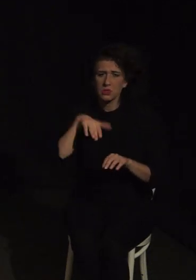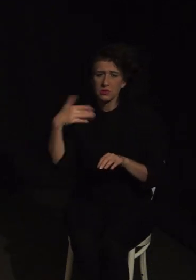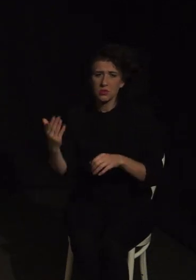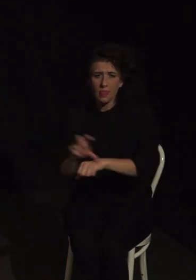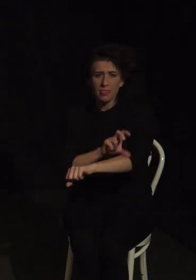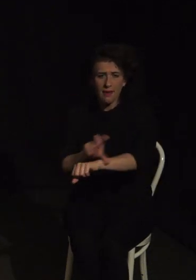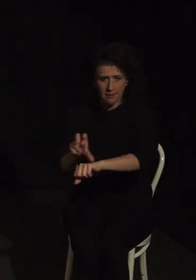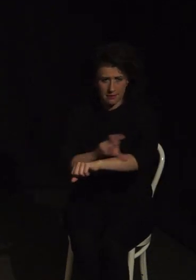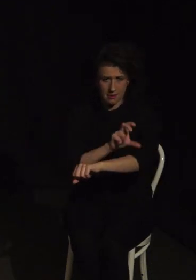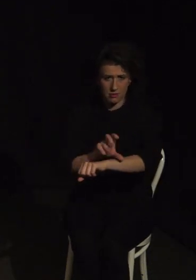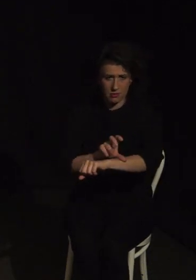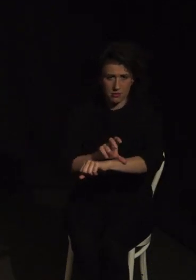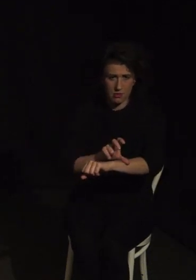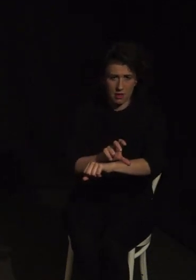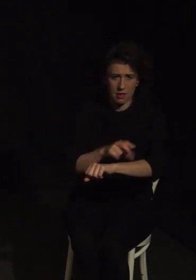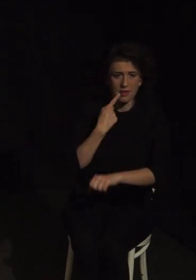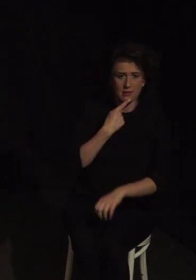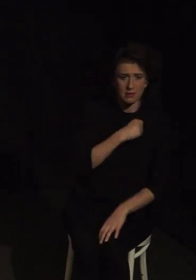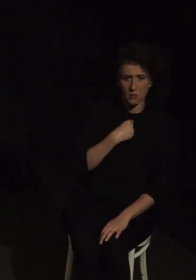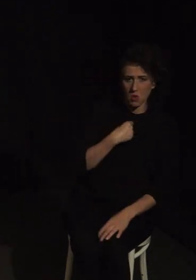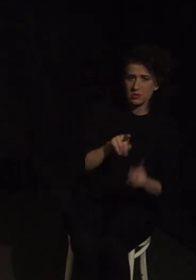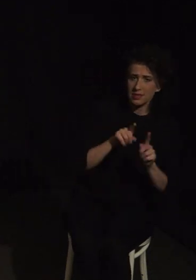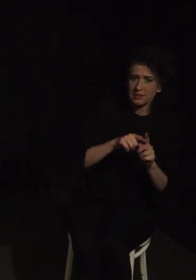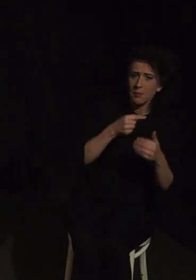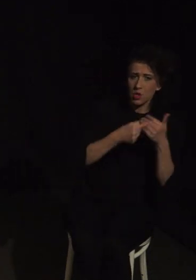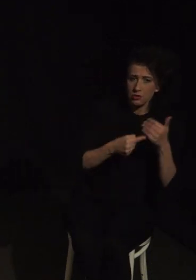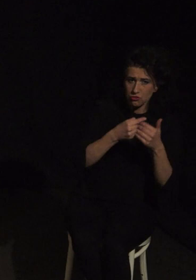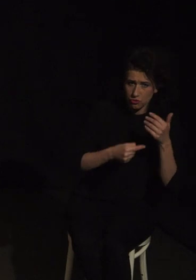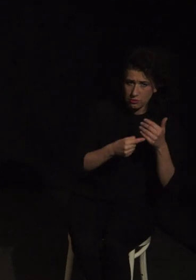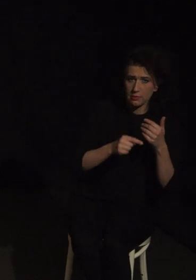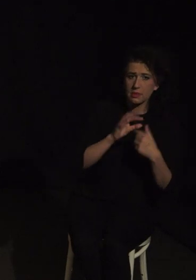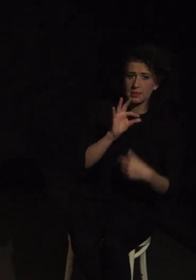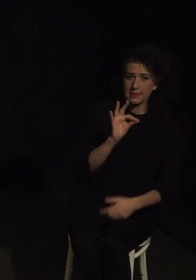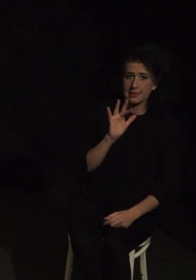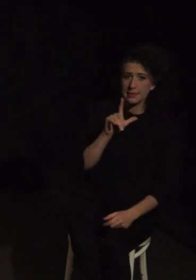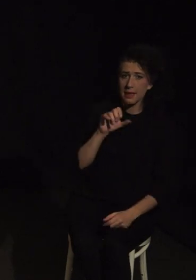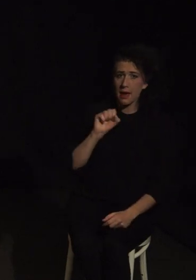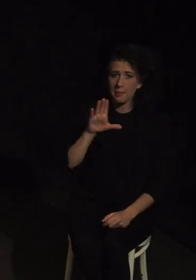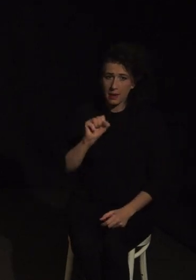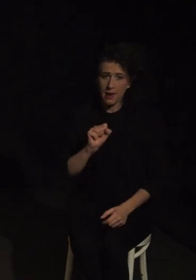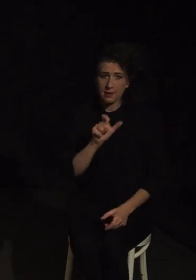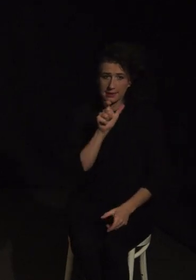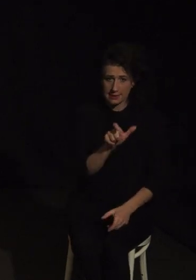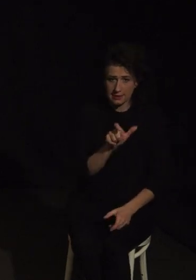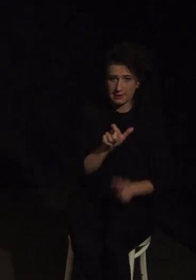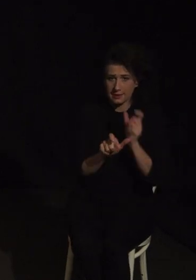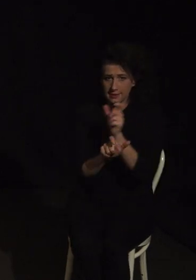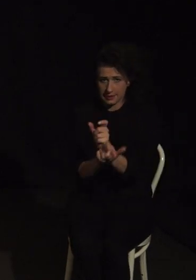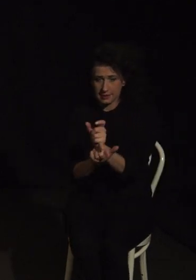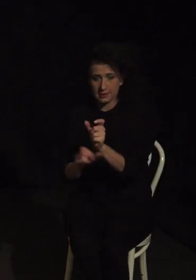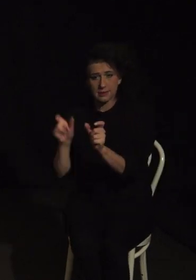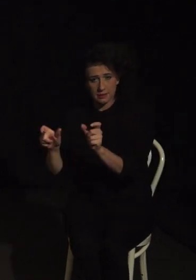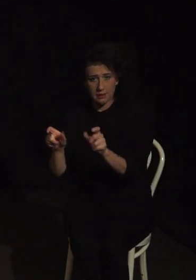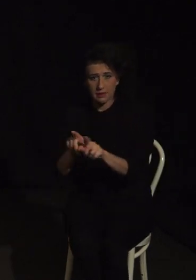In Polish studies, we also count syllables and mark a caesura, but it wouldn't make sense